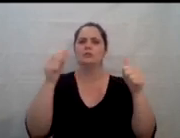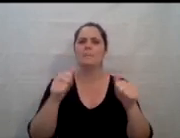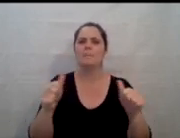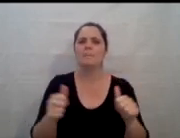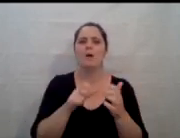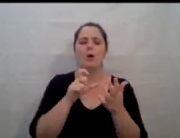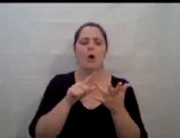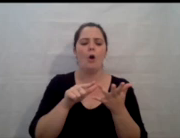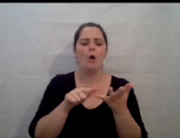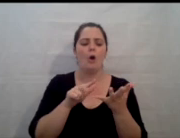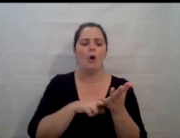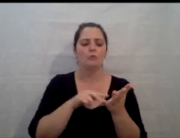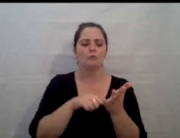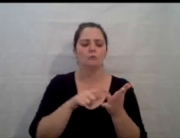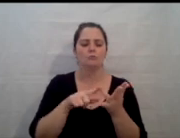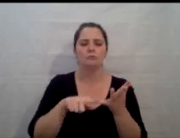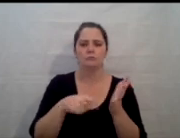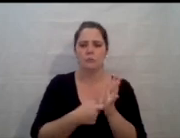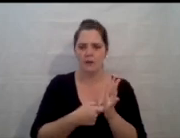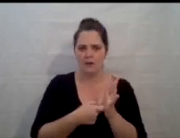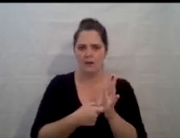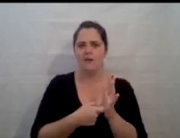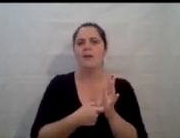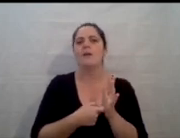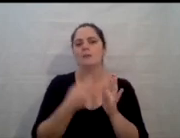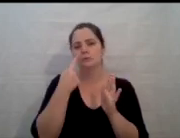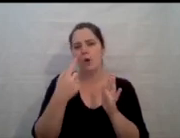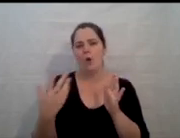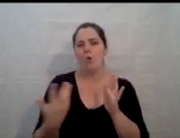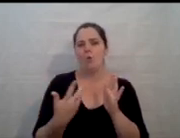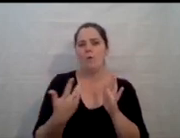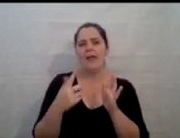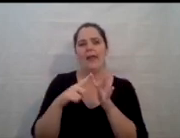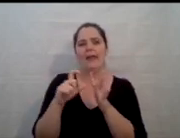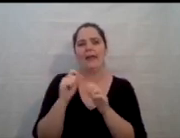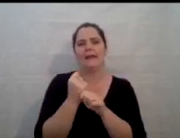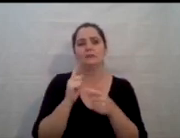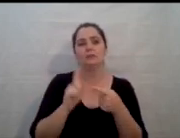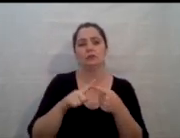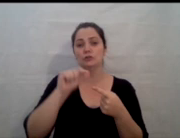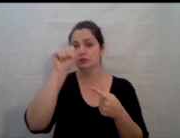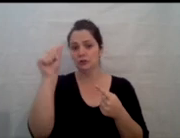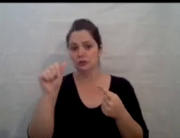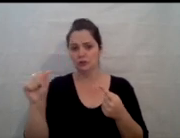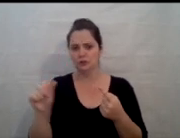The contour is the line that denotes the edge of the drawing and you'll see how that contour line in some places is quite heavy and